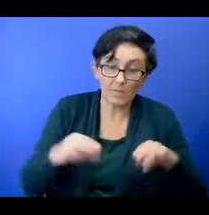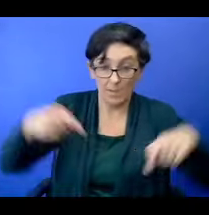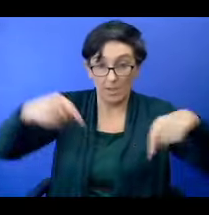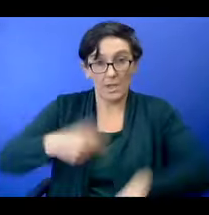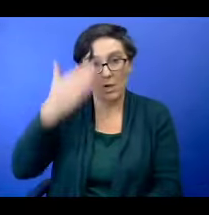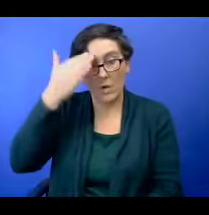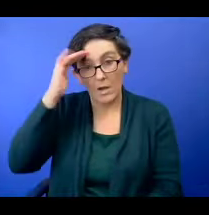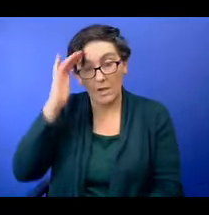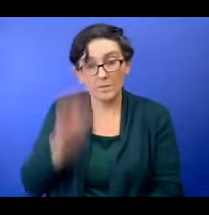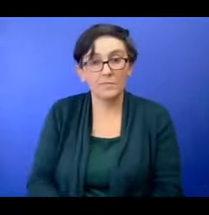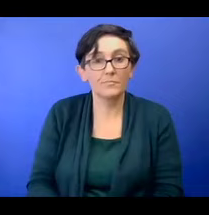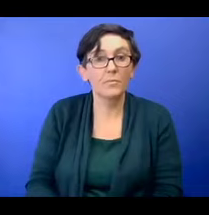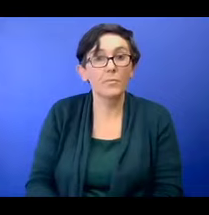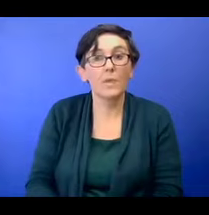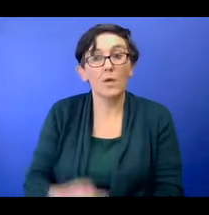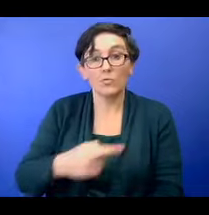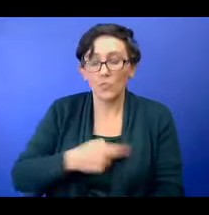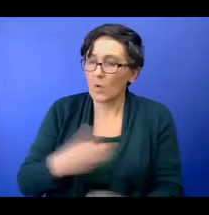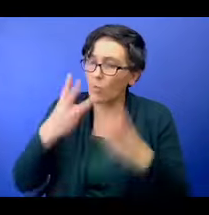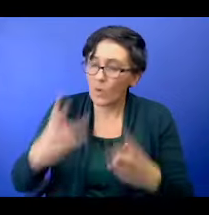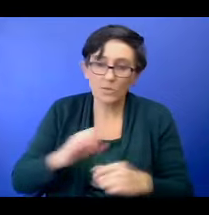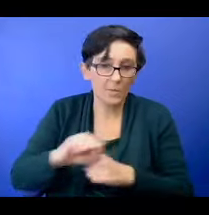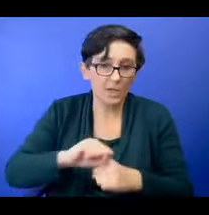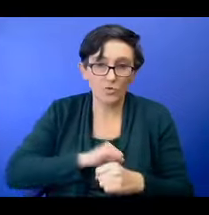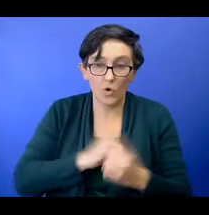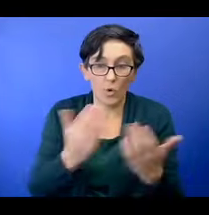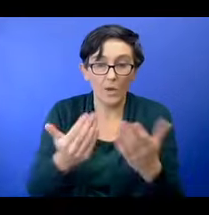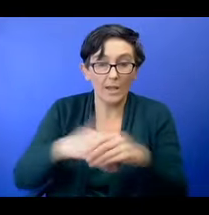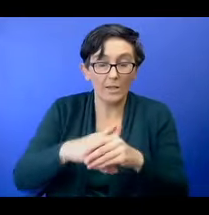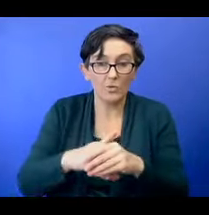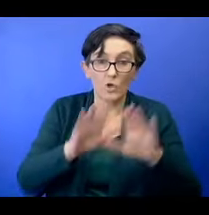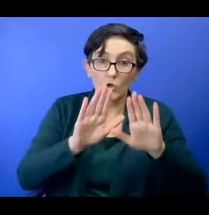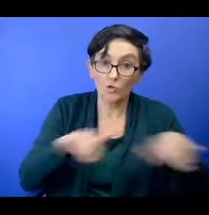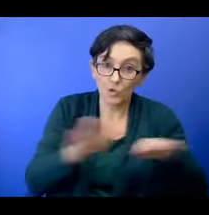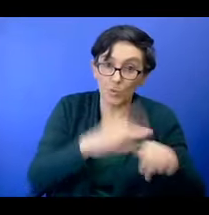We are very conscious of making sure that we include the voice of children with disabilities,